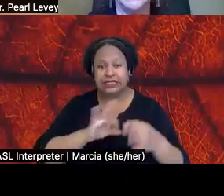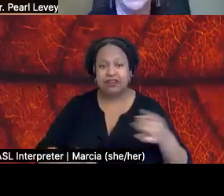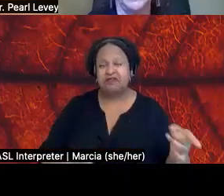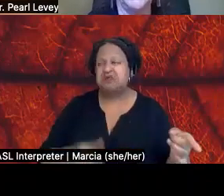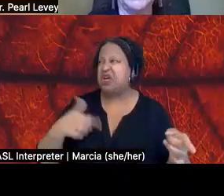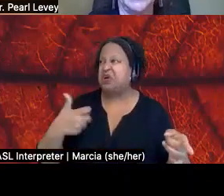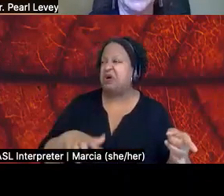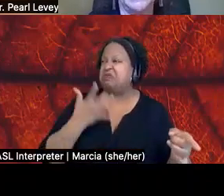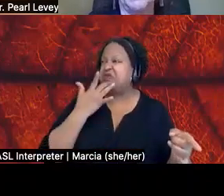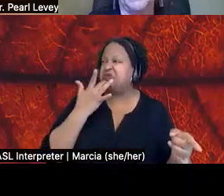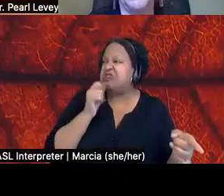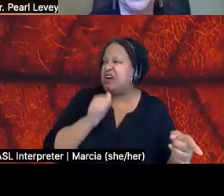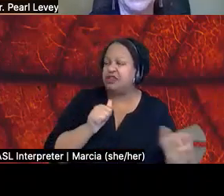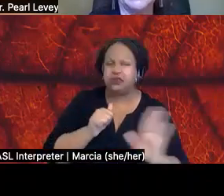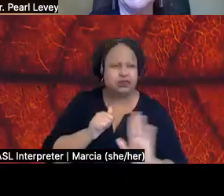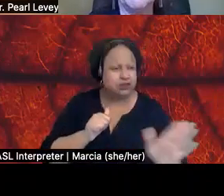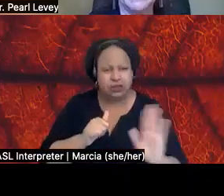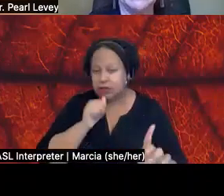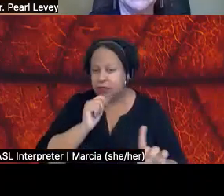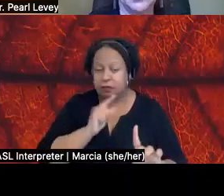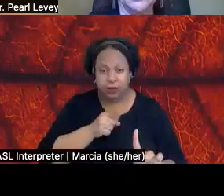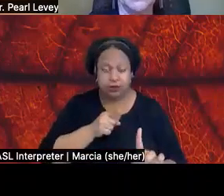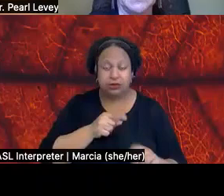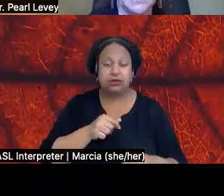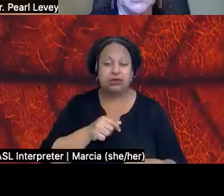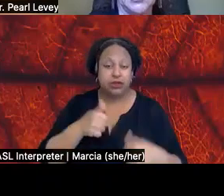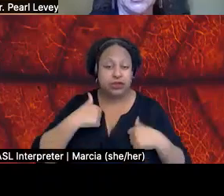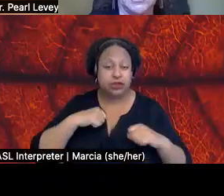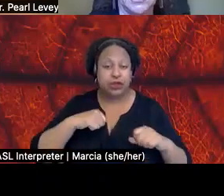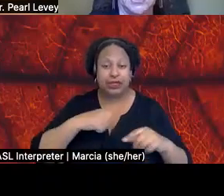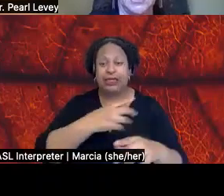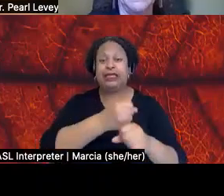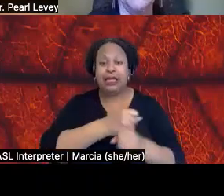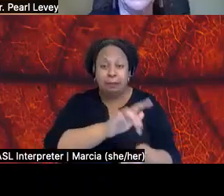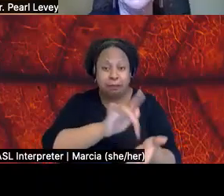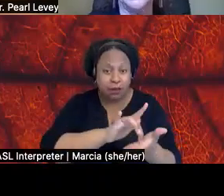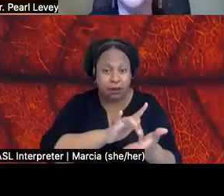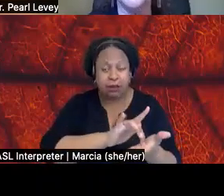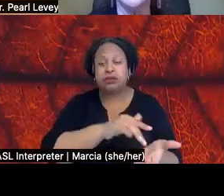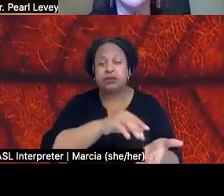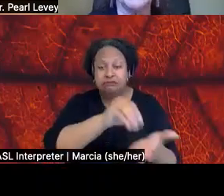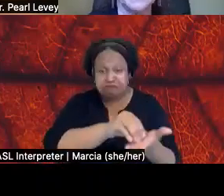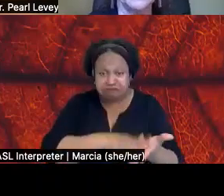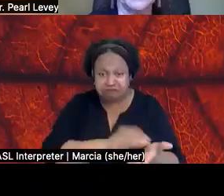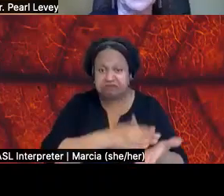We try and get medical documentation that really talk to that specifically.